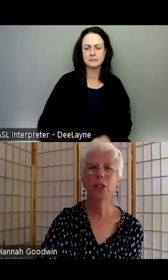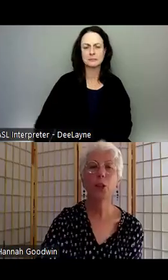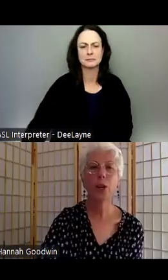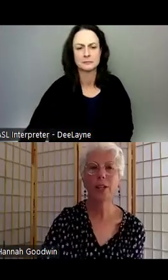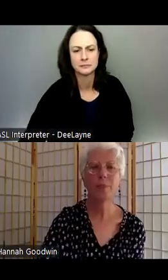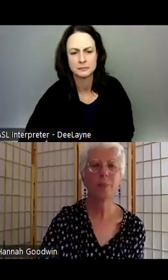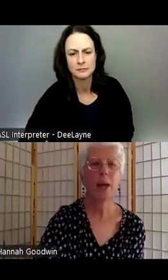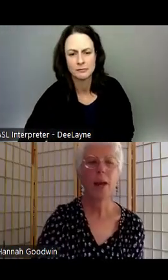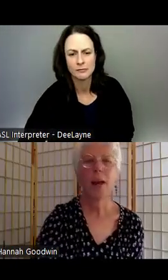Sure.